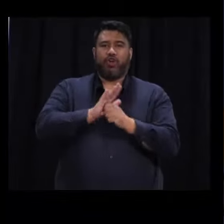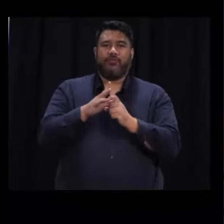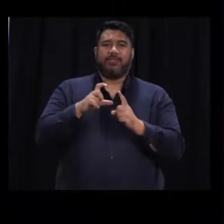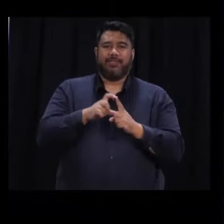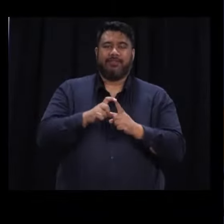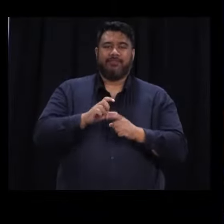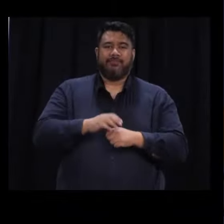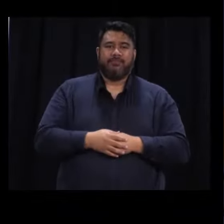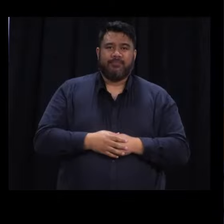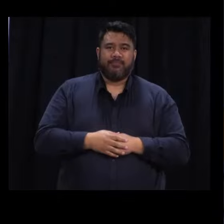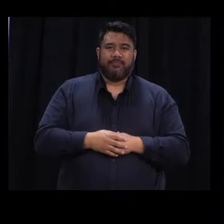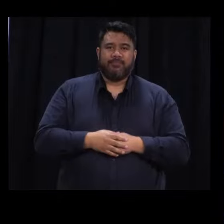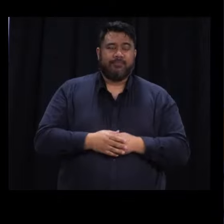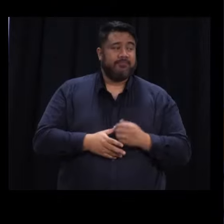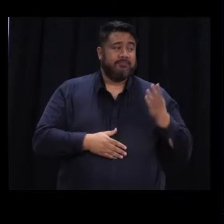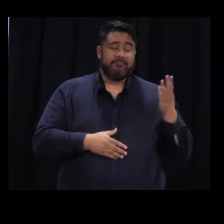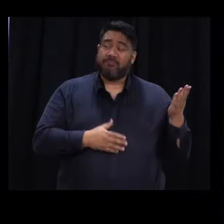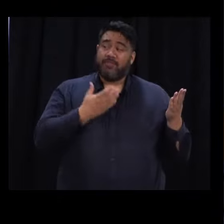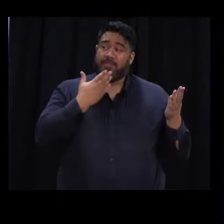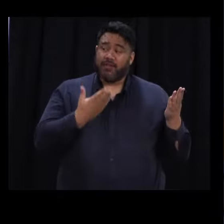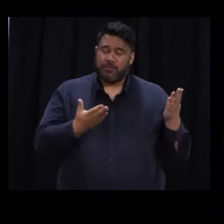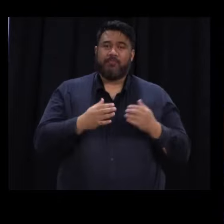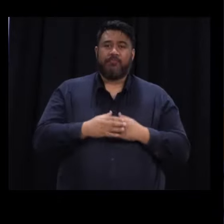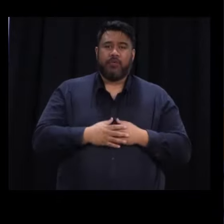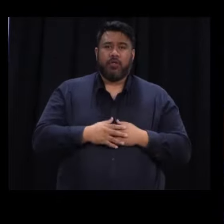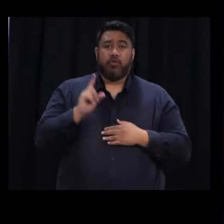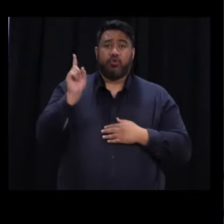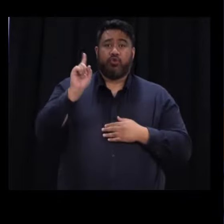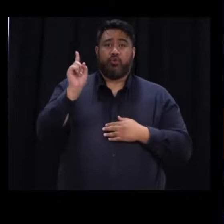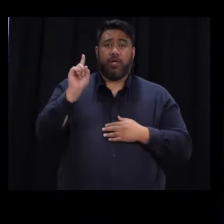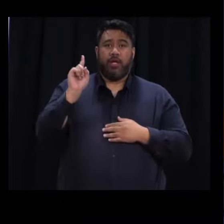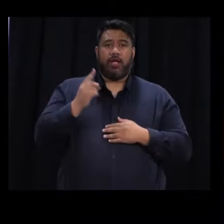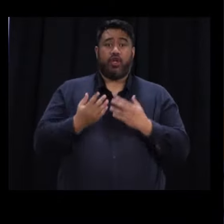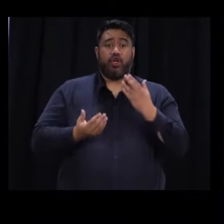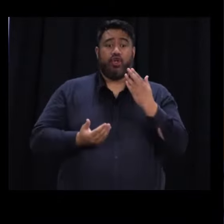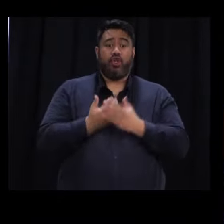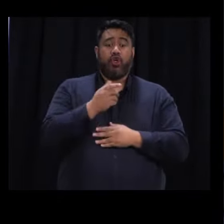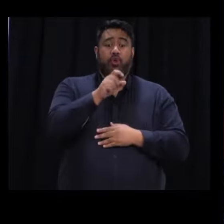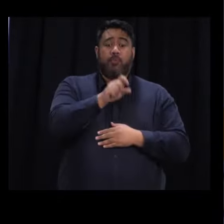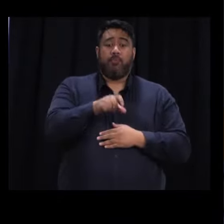like this is an important step forward. Dr Bloomfield?